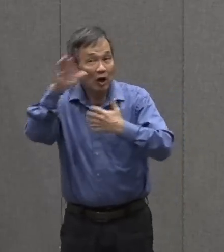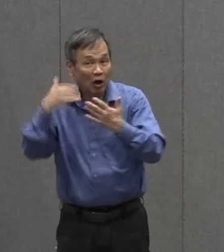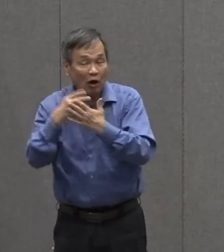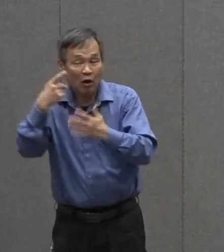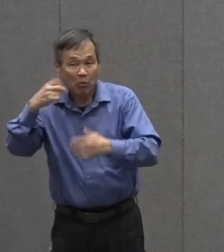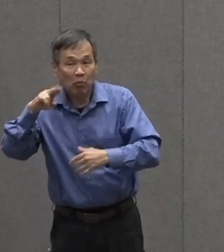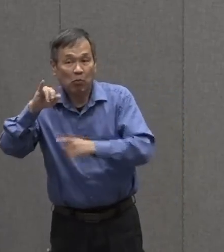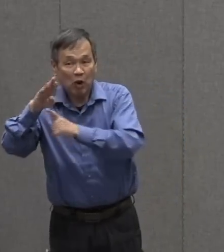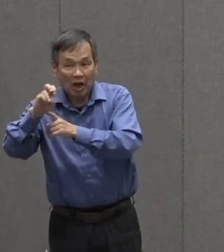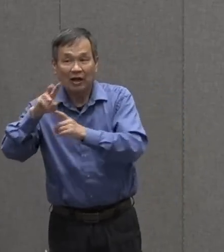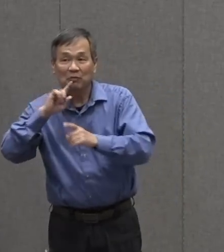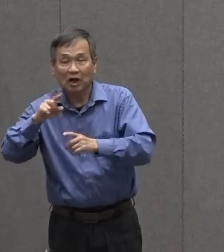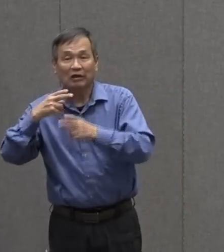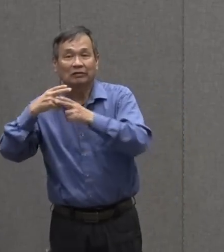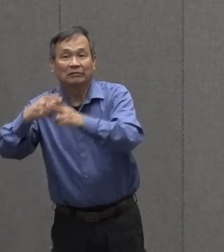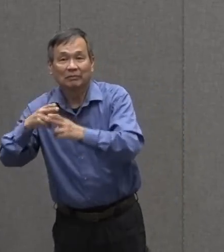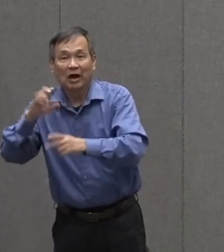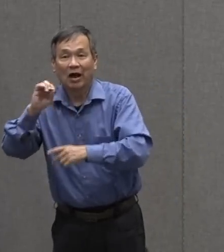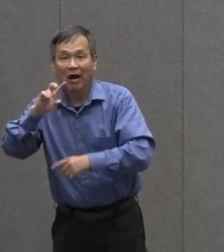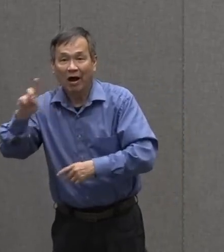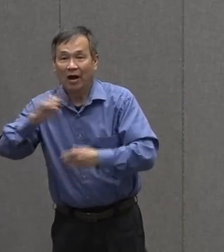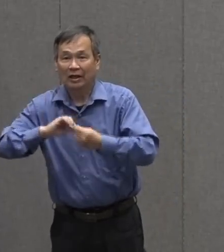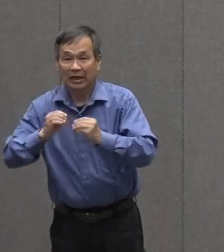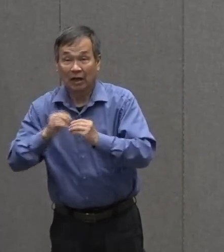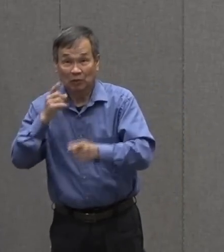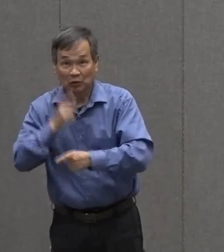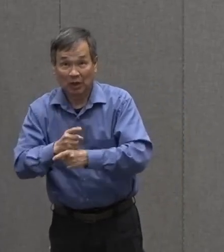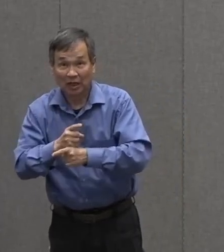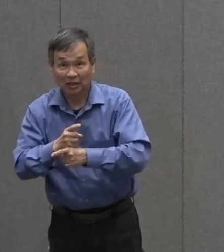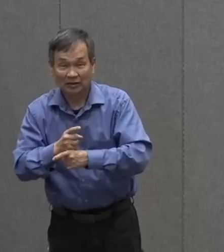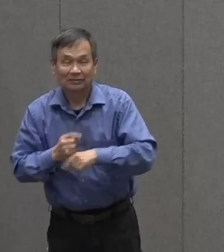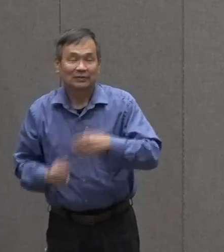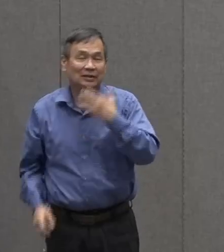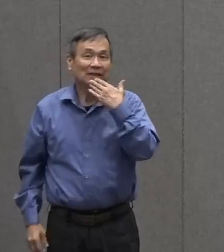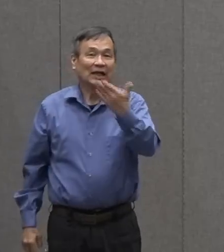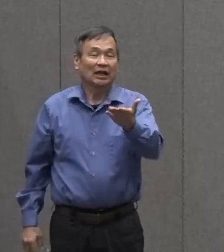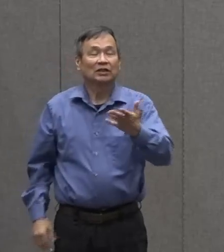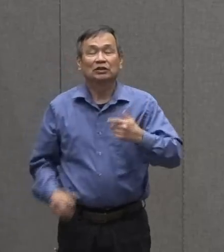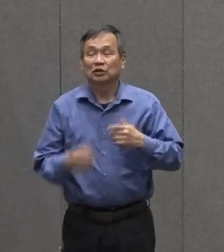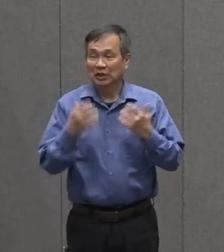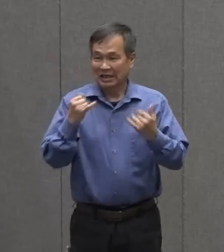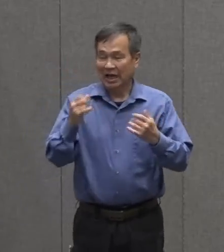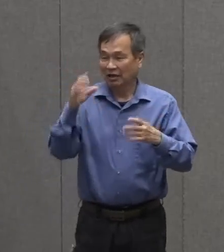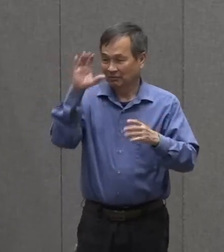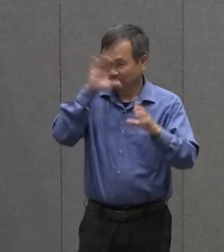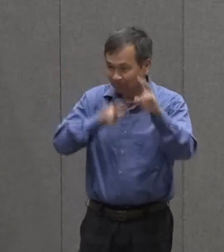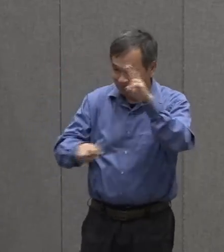They're odd, right? Thank you. So we're looking at the odd numbers as we go through.